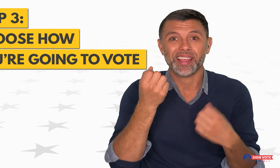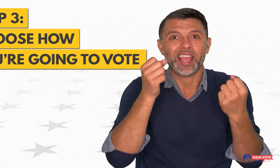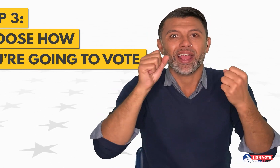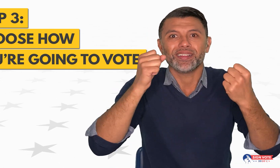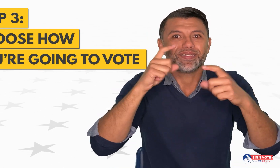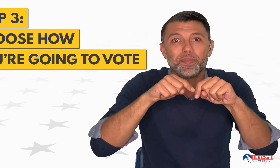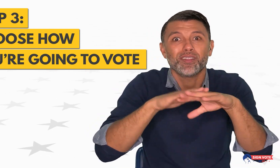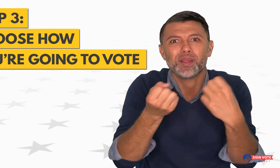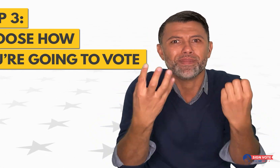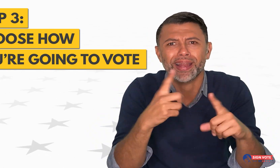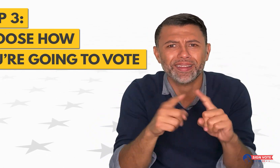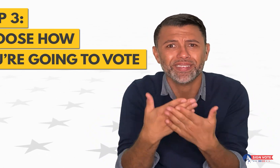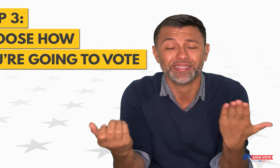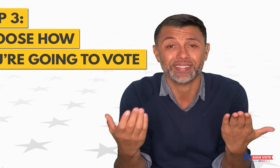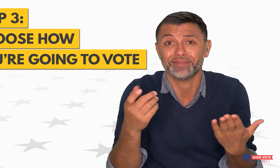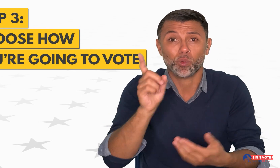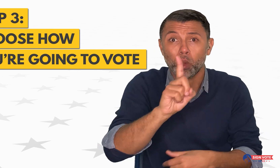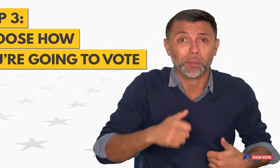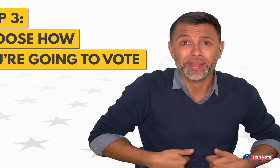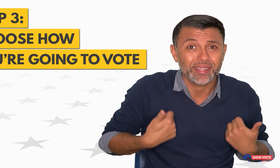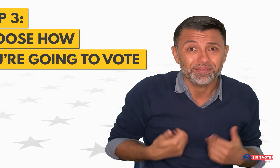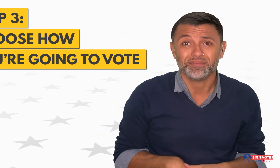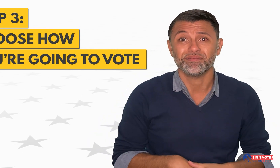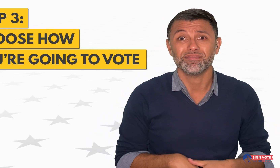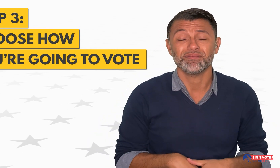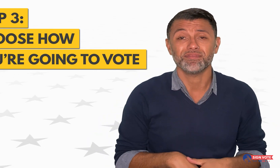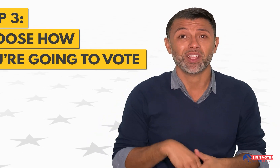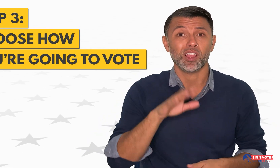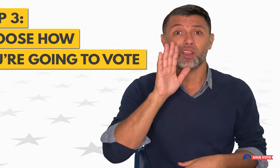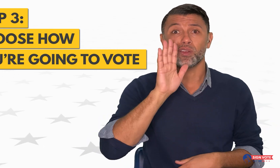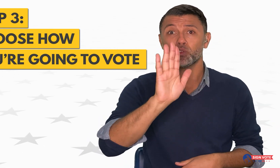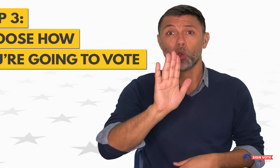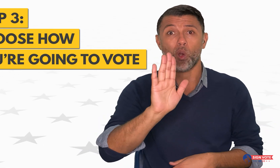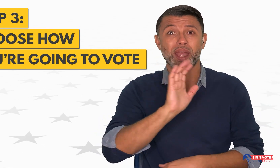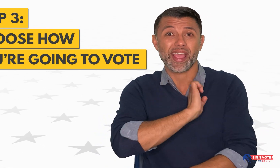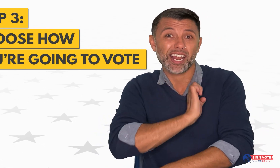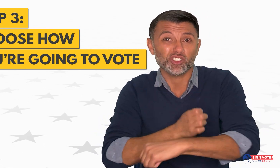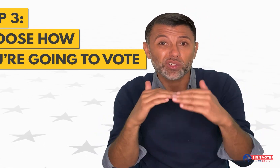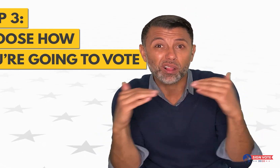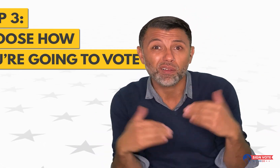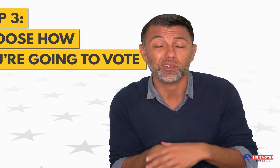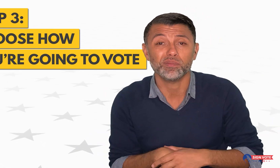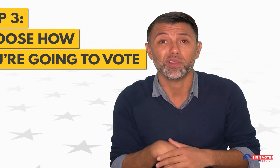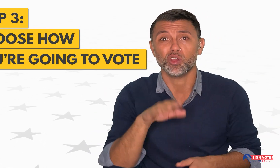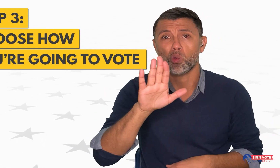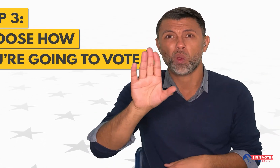Many different factors determine how you will vote, such as where you live, your energy levels,